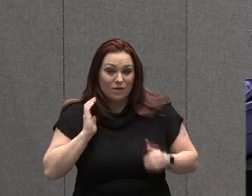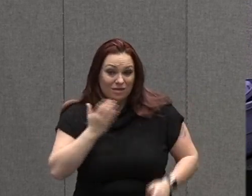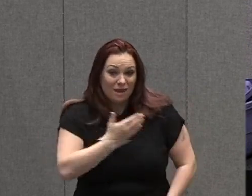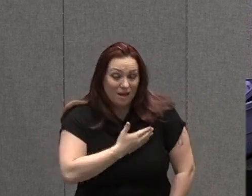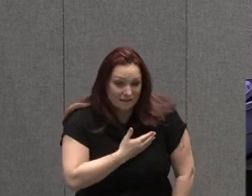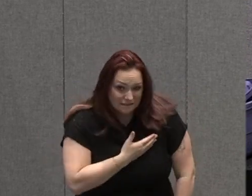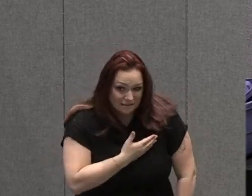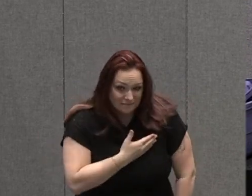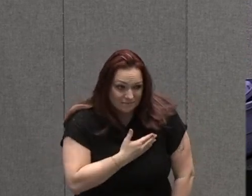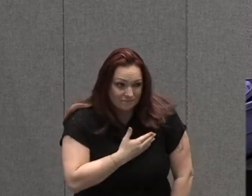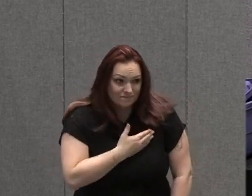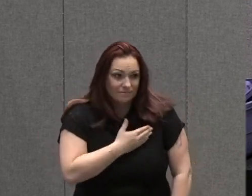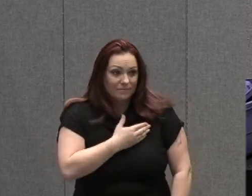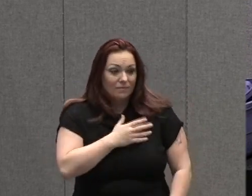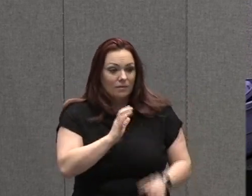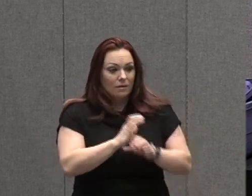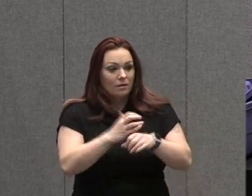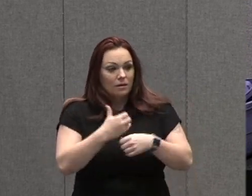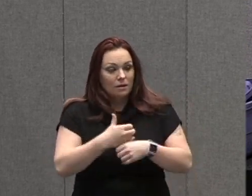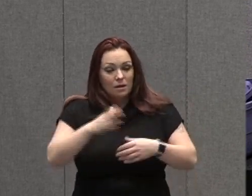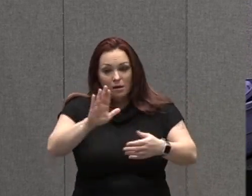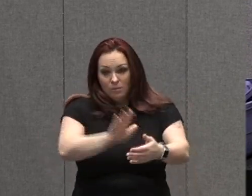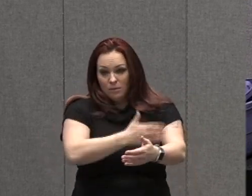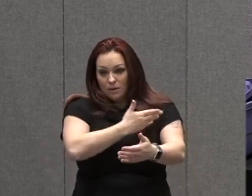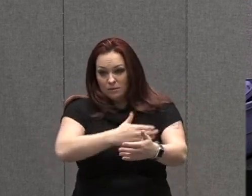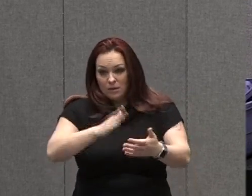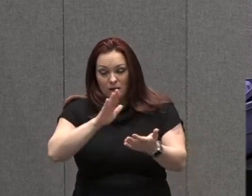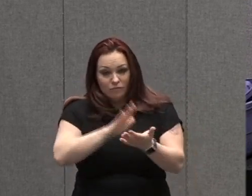So we've made music out of rhymes,